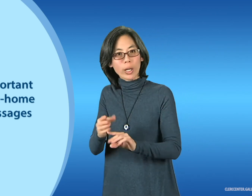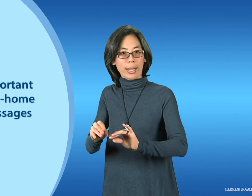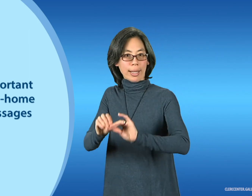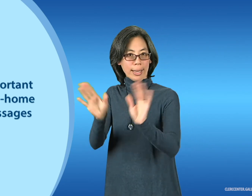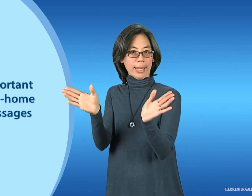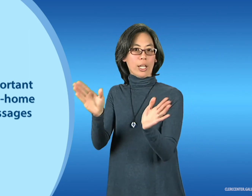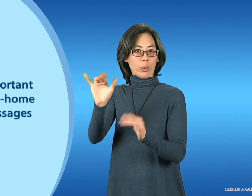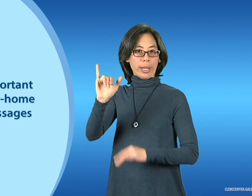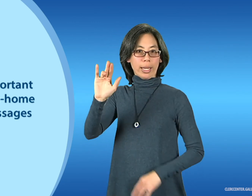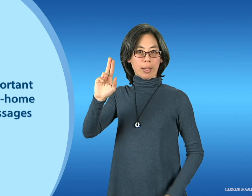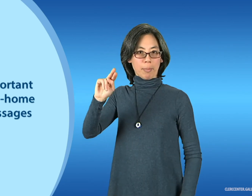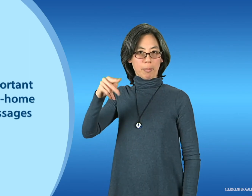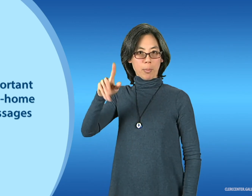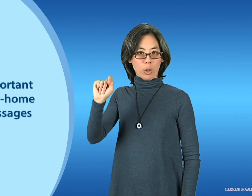and clear input.